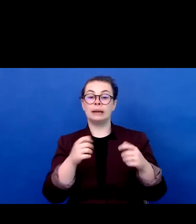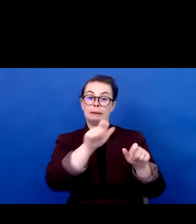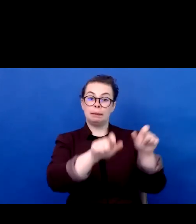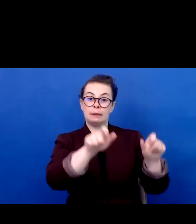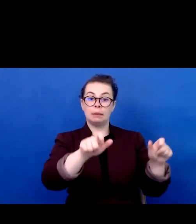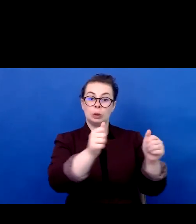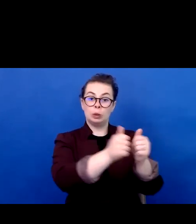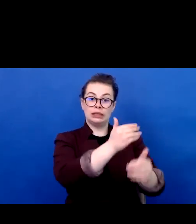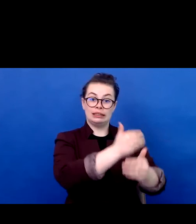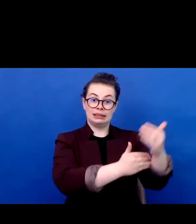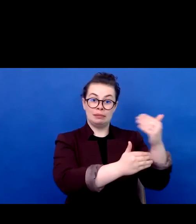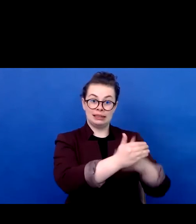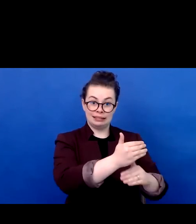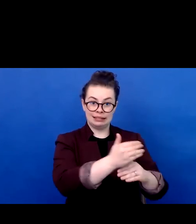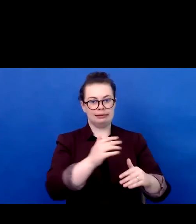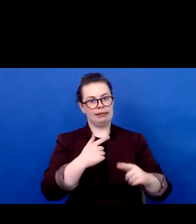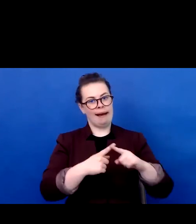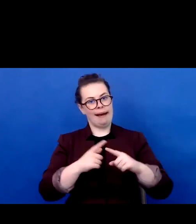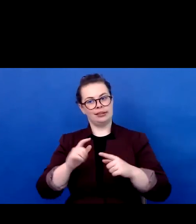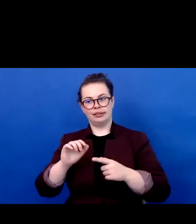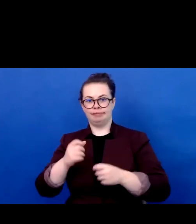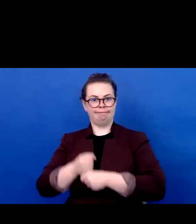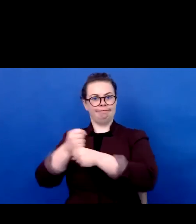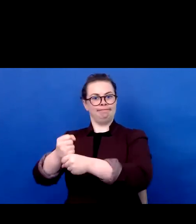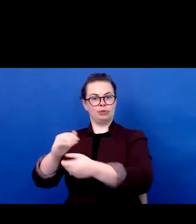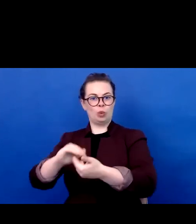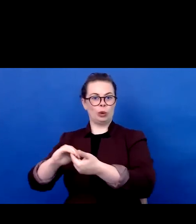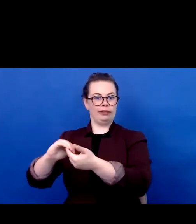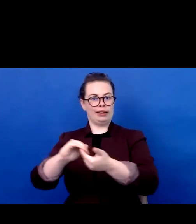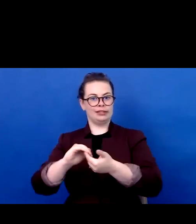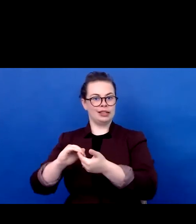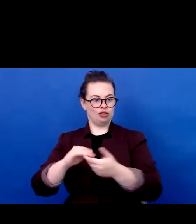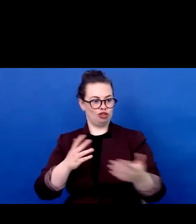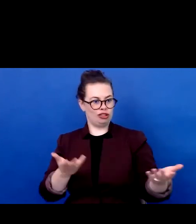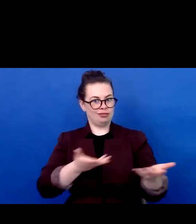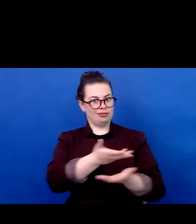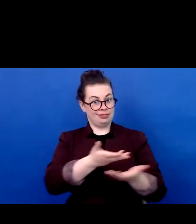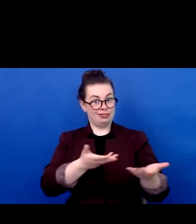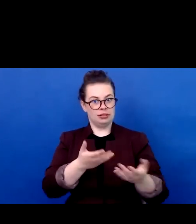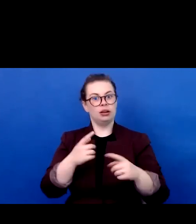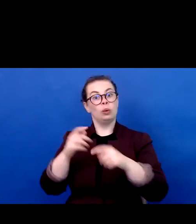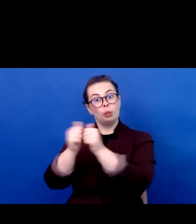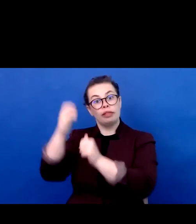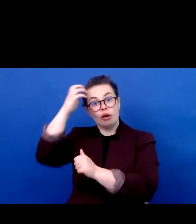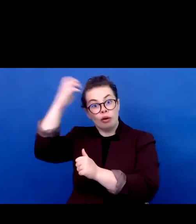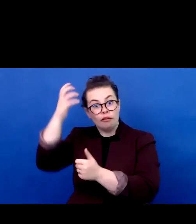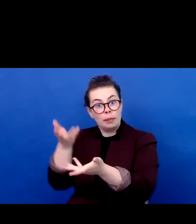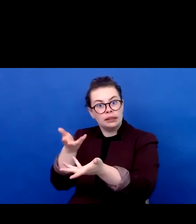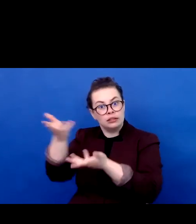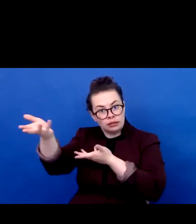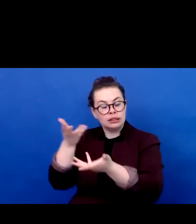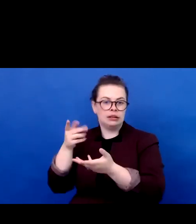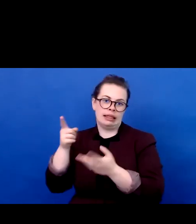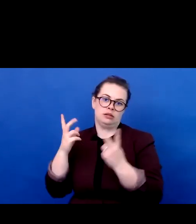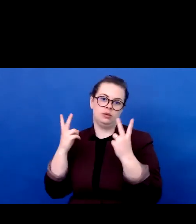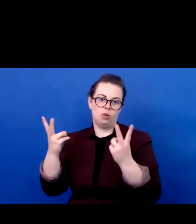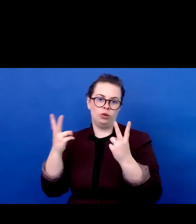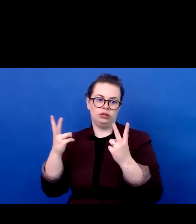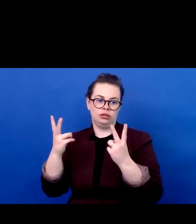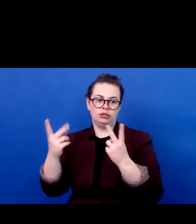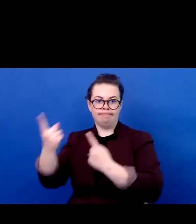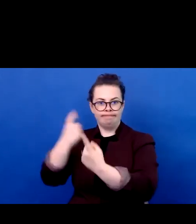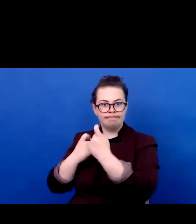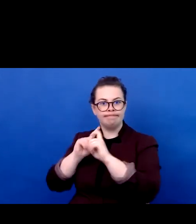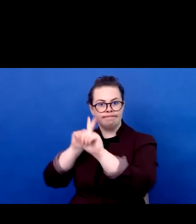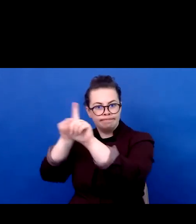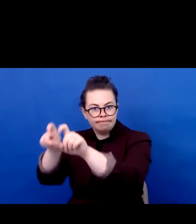representative organizations has no alternatives when we work with any issue for the betterment